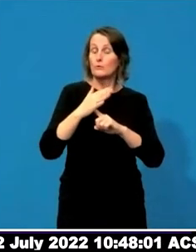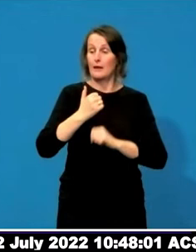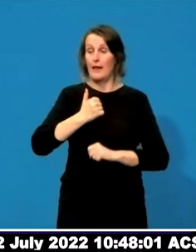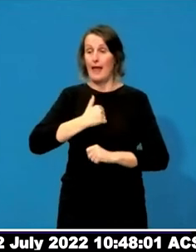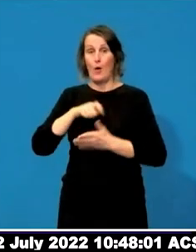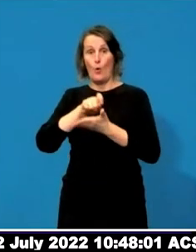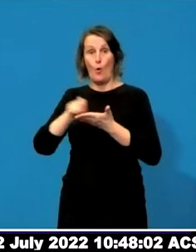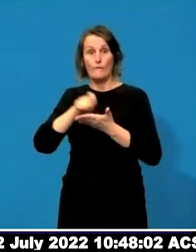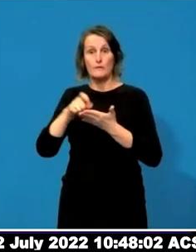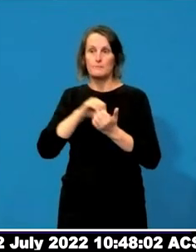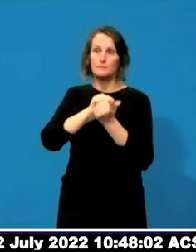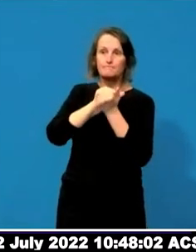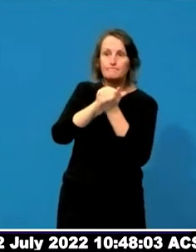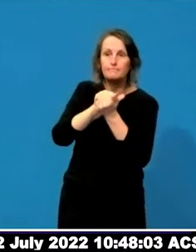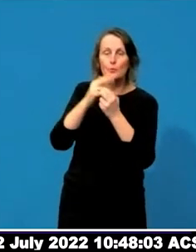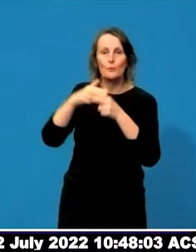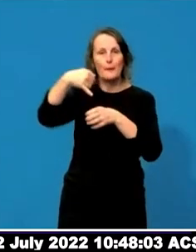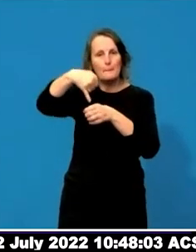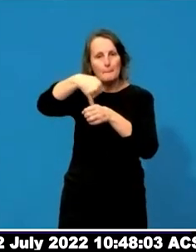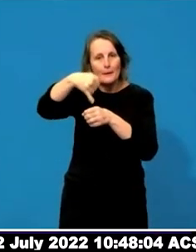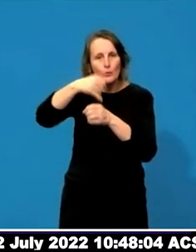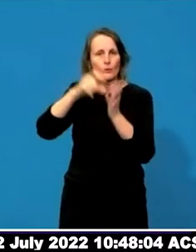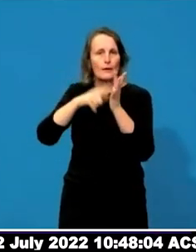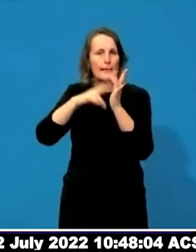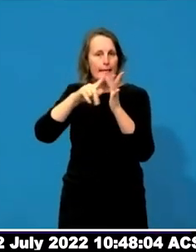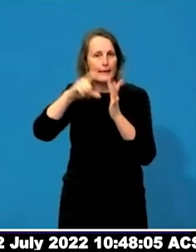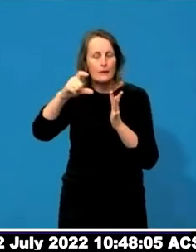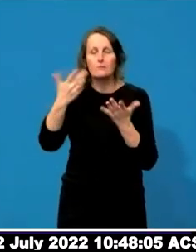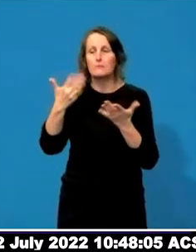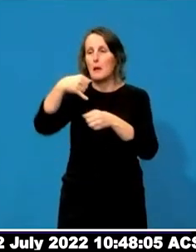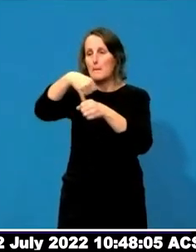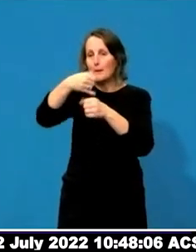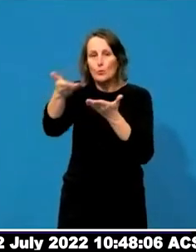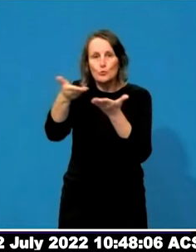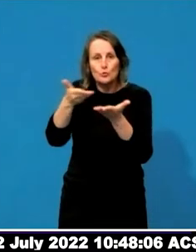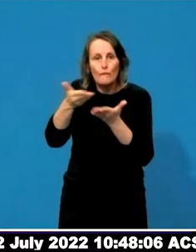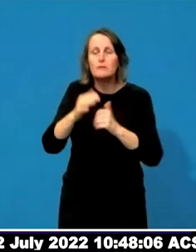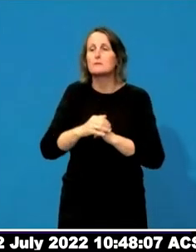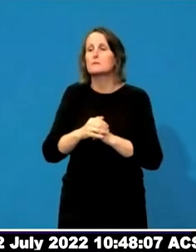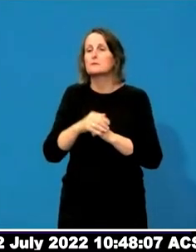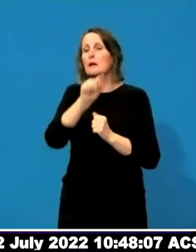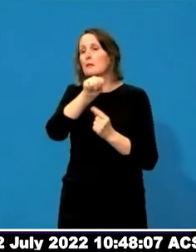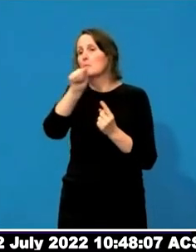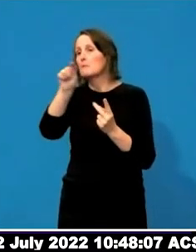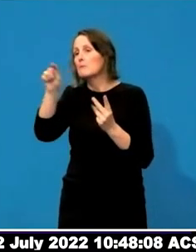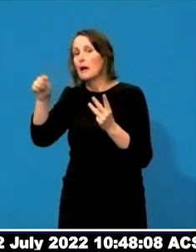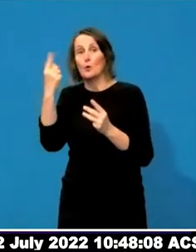you know, medical clinics, medical services and people that are in that location.